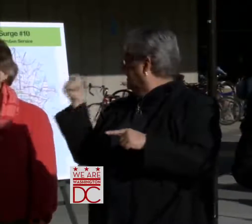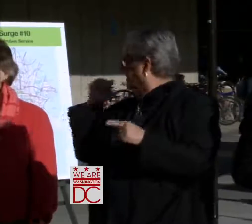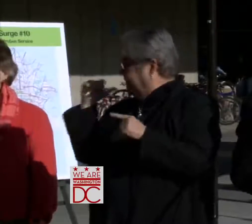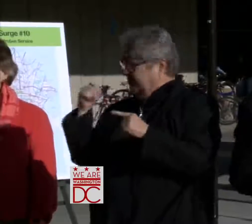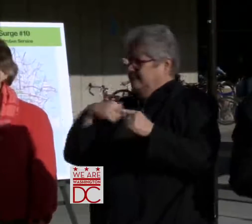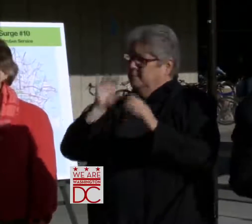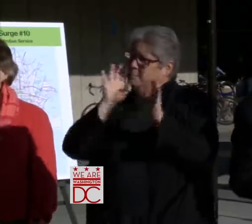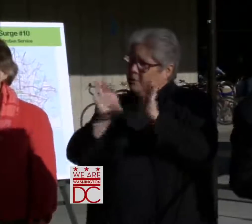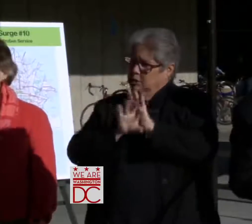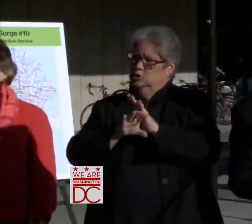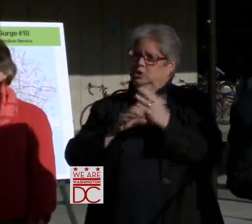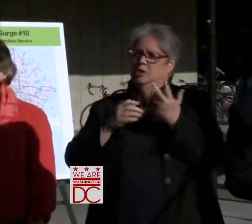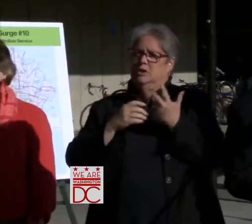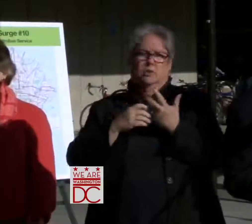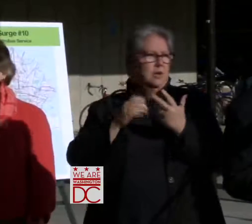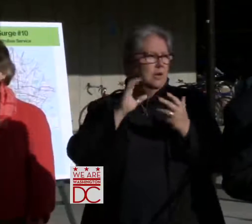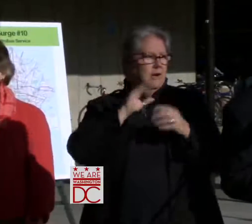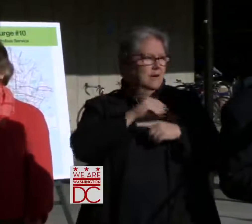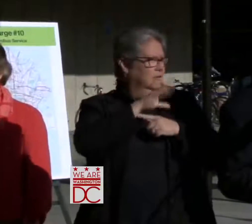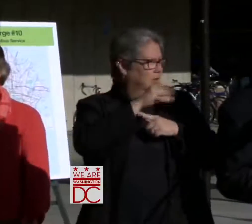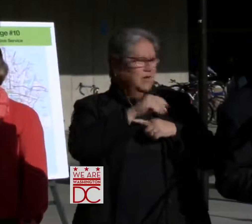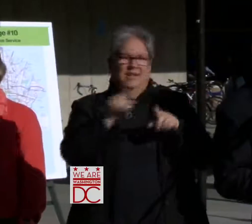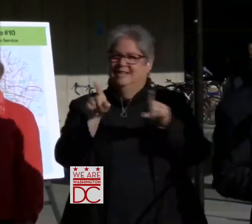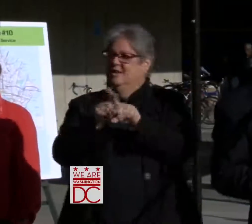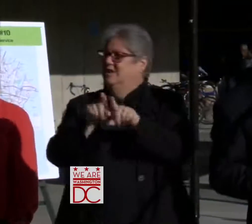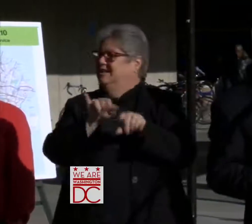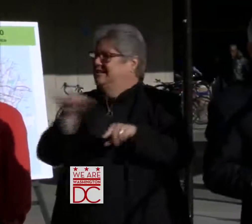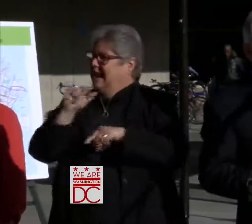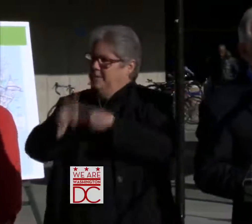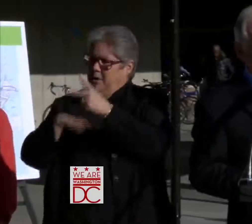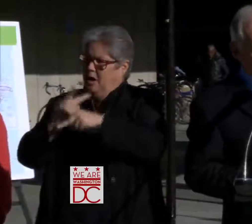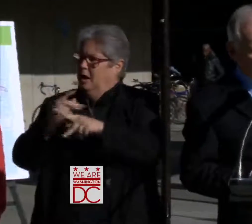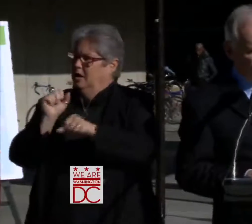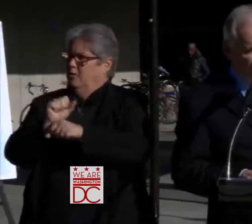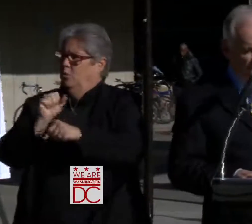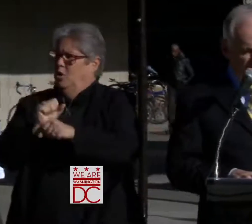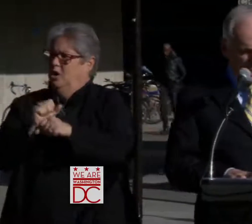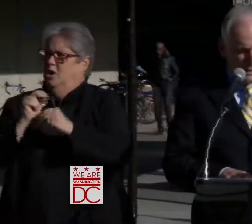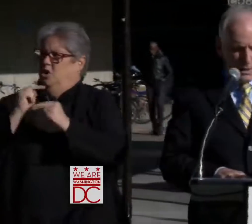WE HAVE A PHOTO OF TWIN BROOK WHERE WE DID SIMILAR WORK AND WHAT WE ARE LOOKING AT HERE JUST NORTH OF WHERE WE ARE STANDING